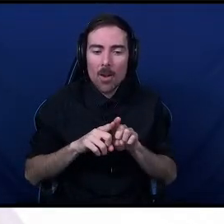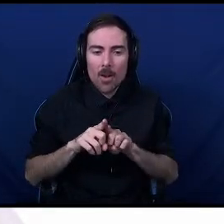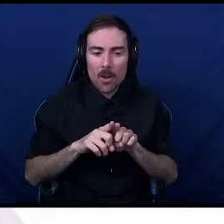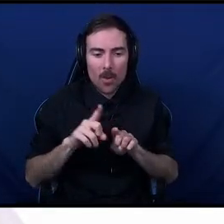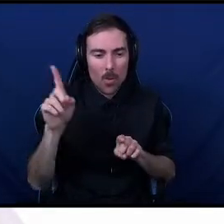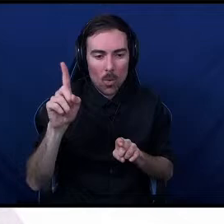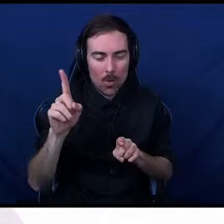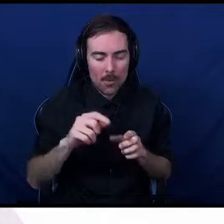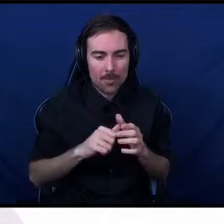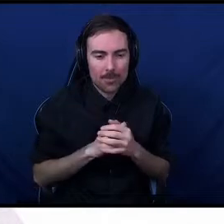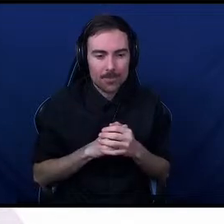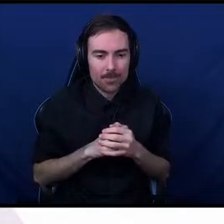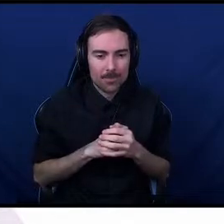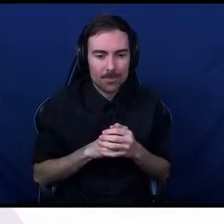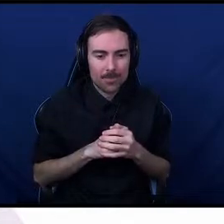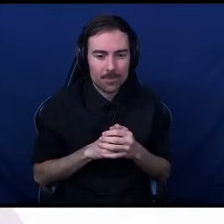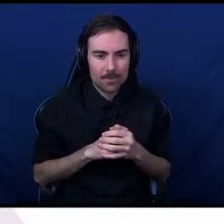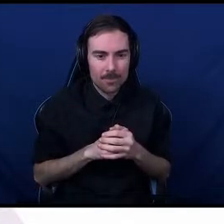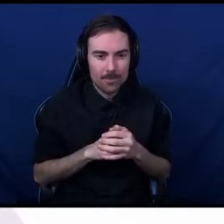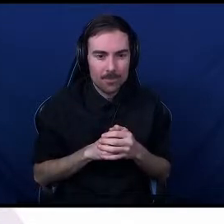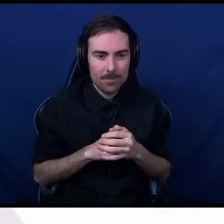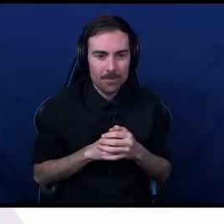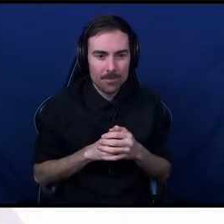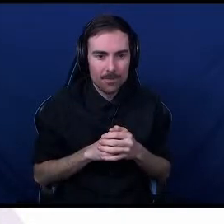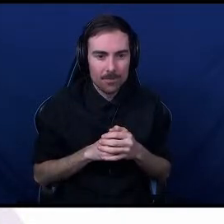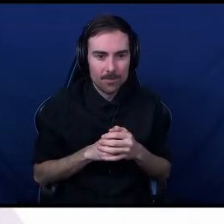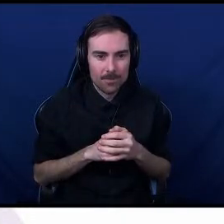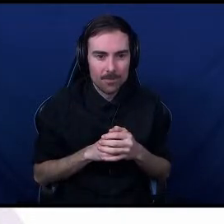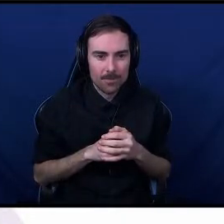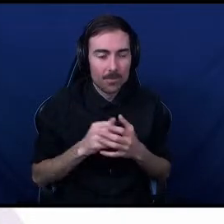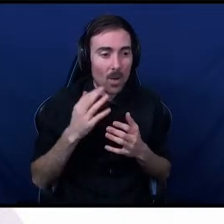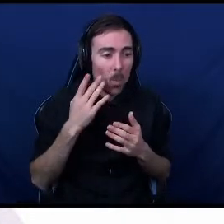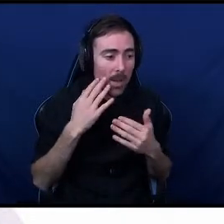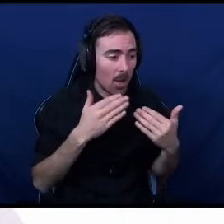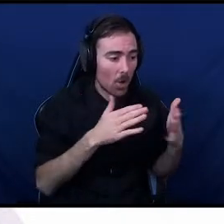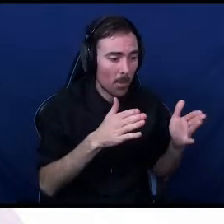ability to move into built environment, after things started to open up the ability to do things that you wouldn't